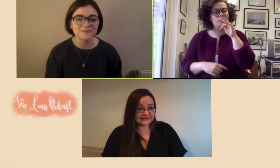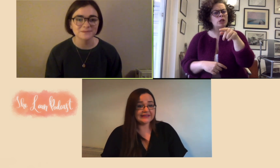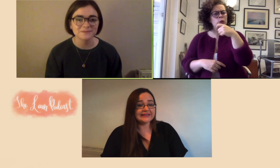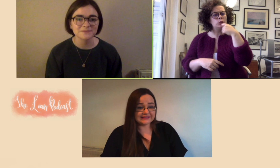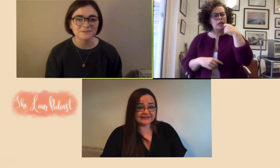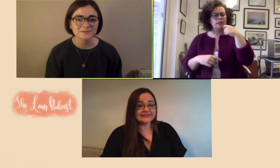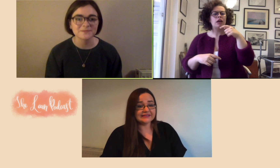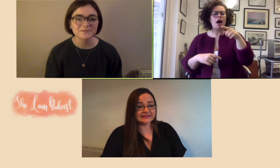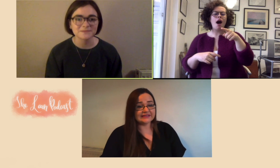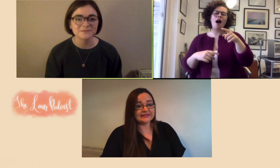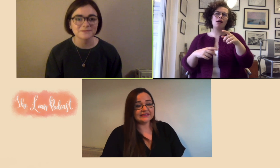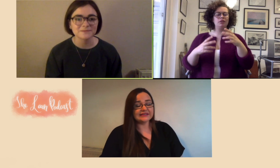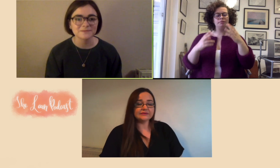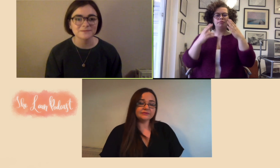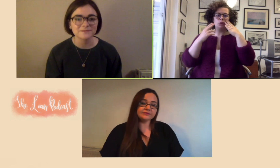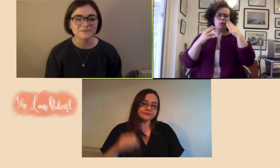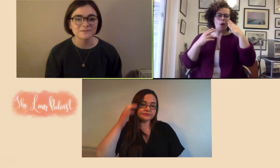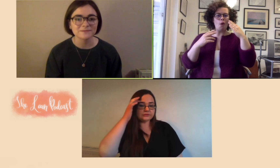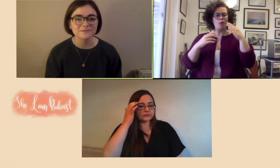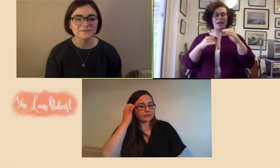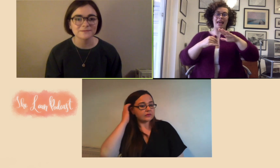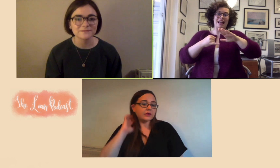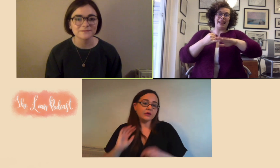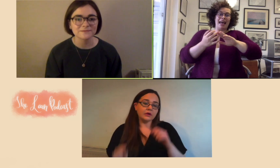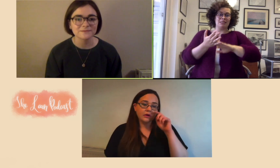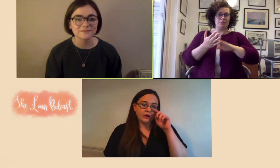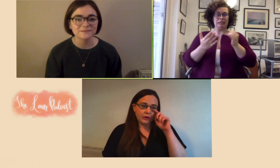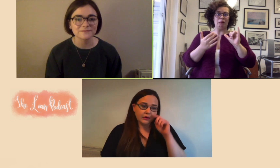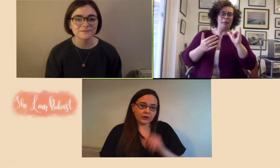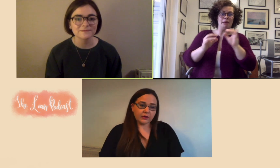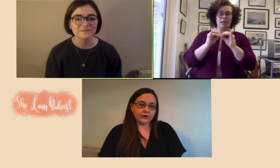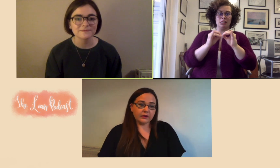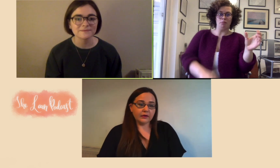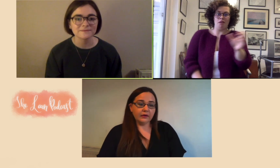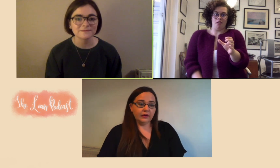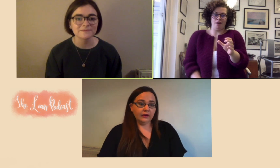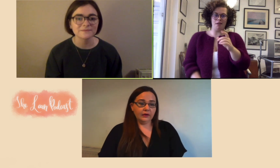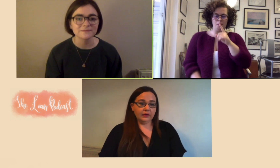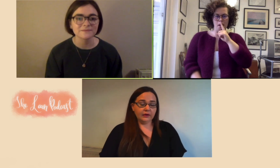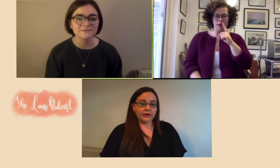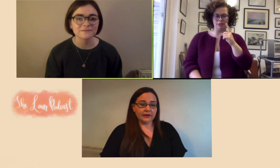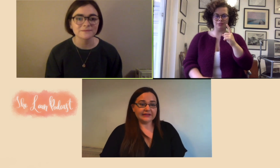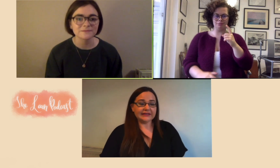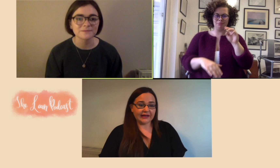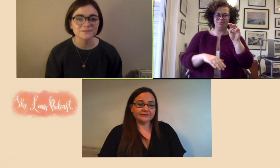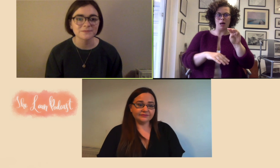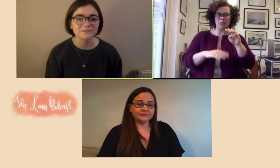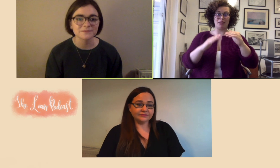a two hour conference would have gone online. And now here we are, today in this way. And like you said, interpreters are a bit